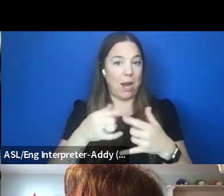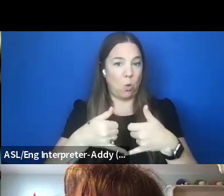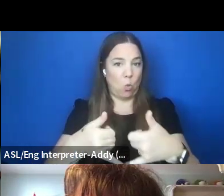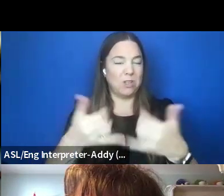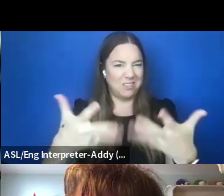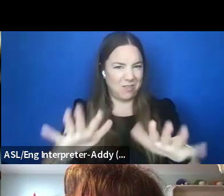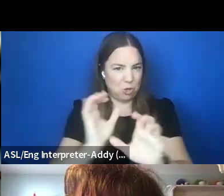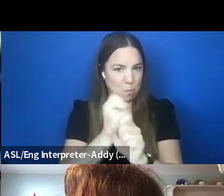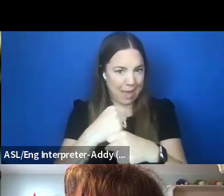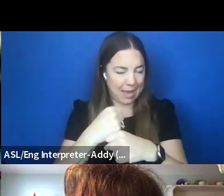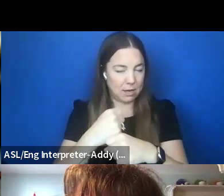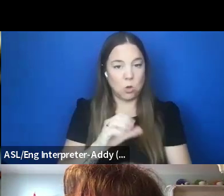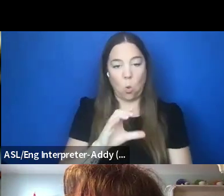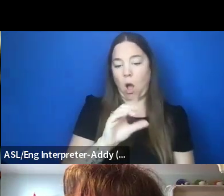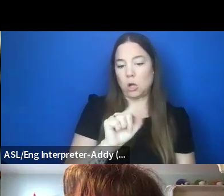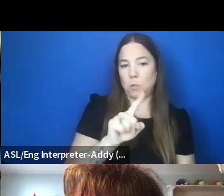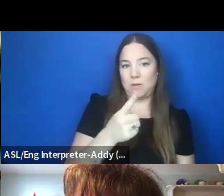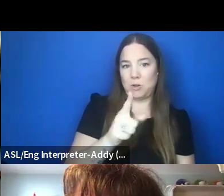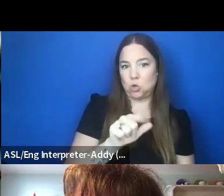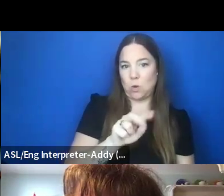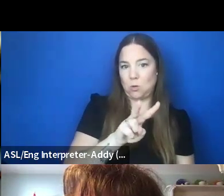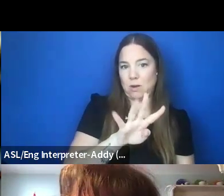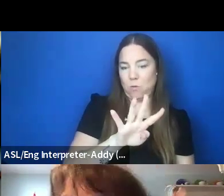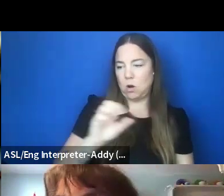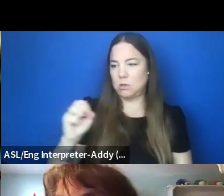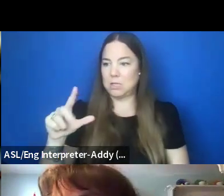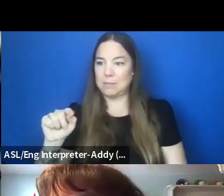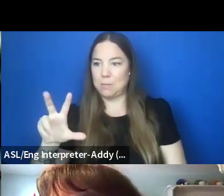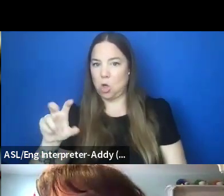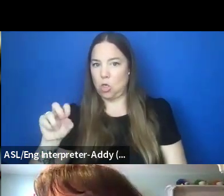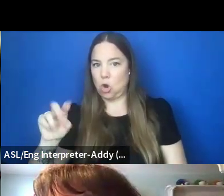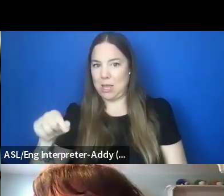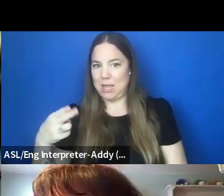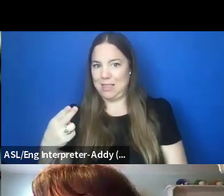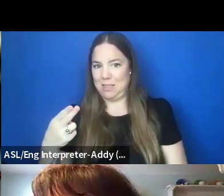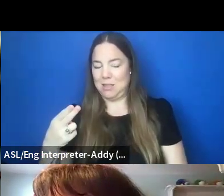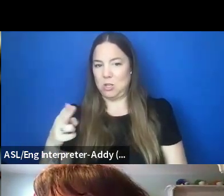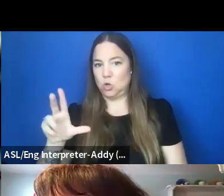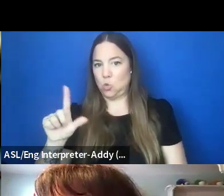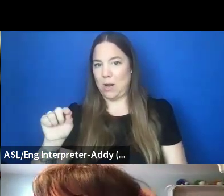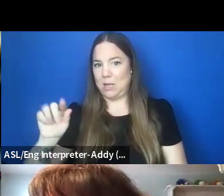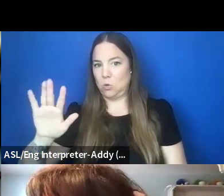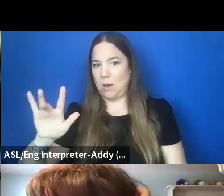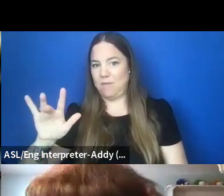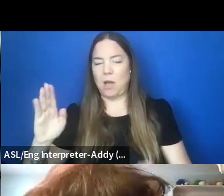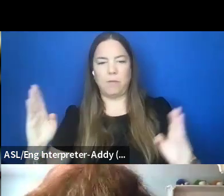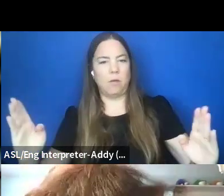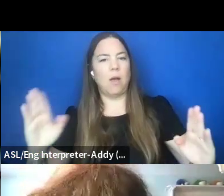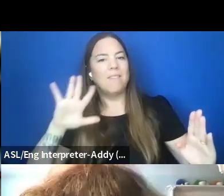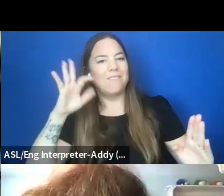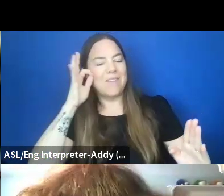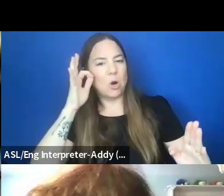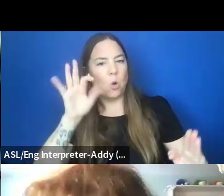Brooke Wilson: October 1, 2024, and September 30, 2025, both fall within Federal fiscal year 2025.